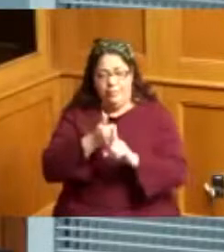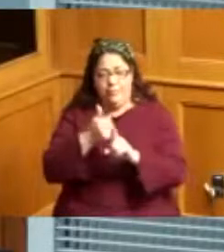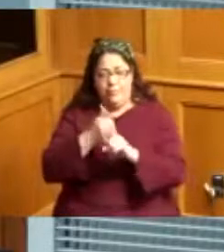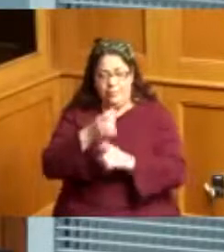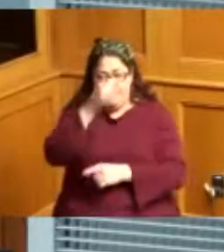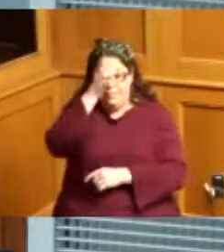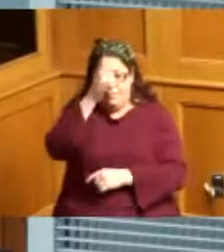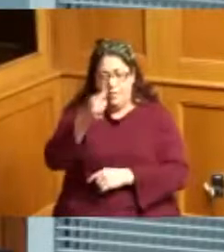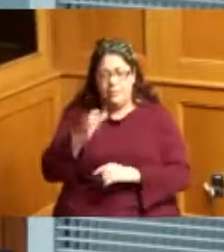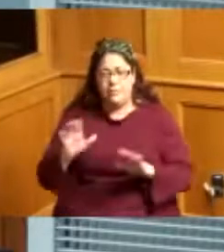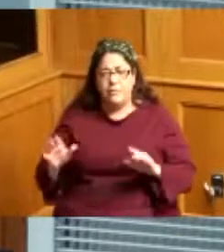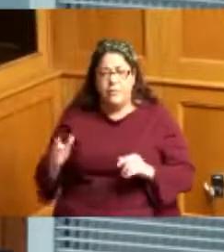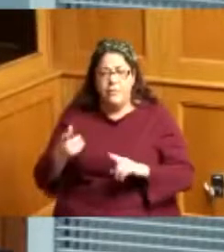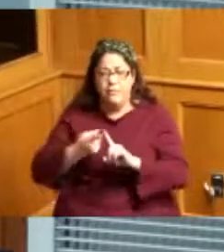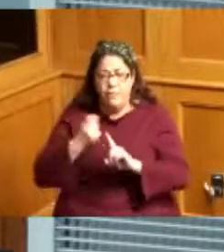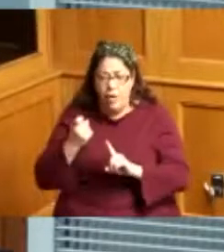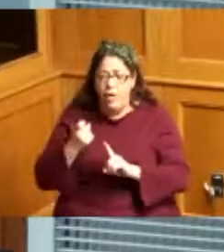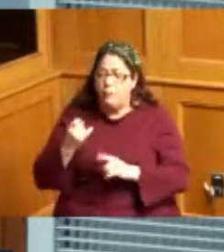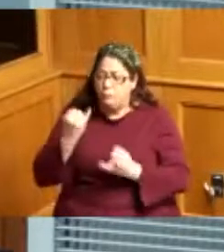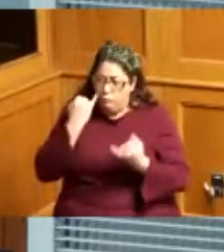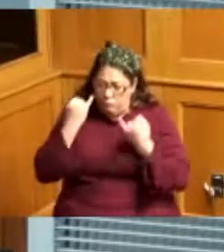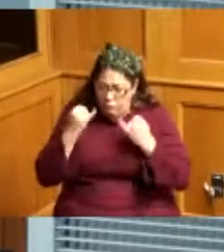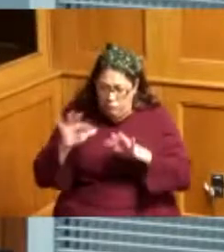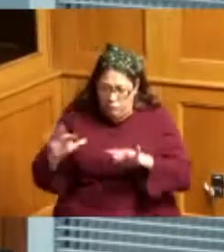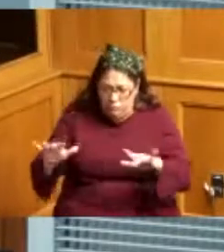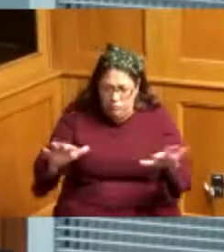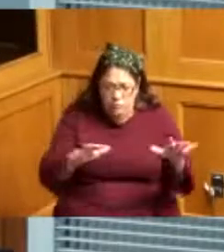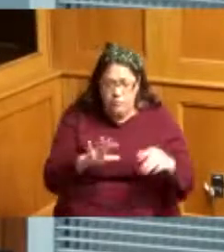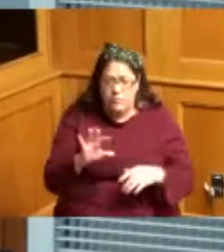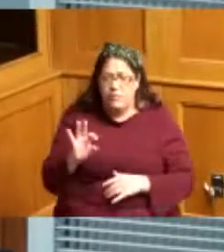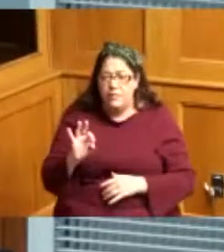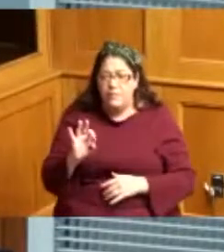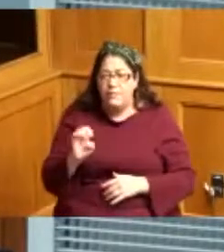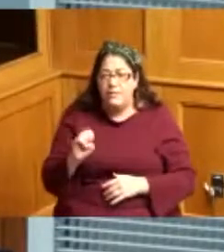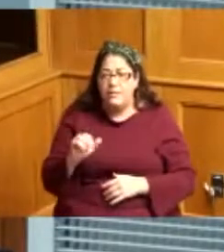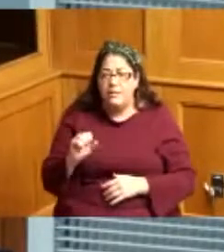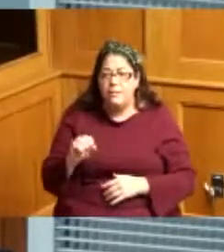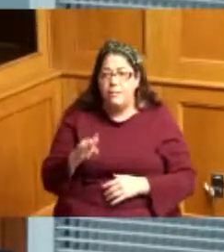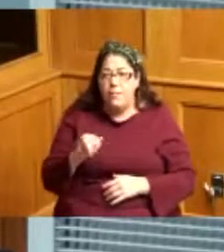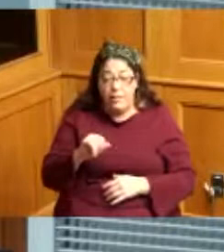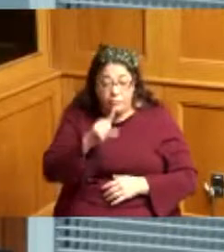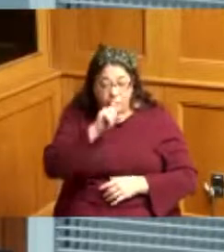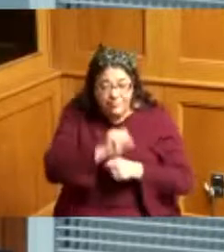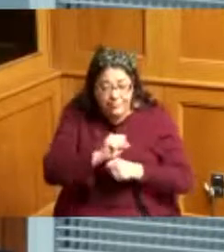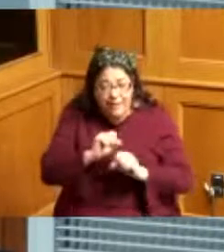put together from this from this effort from the feasibility study and we are actually planning